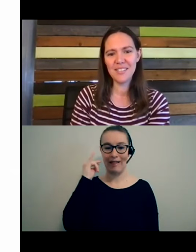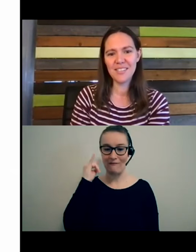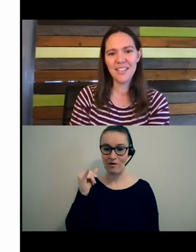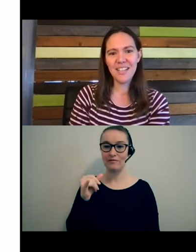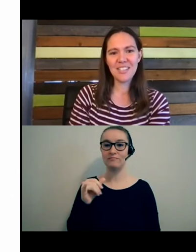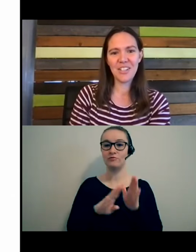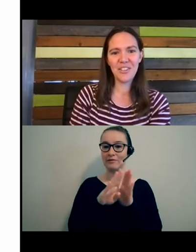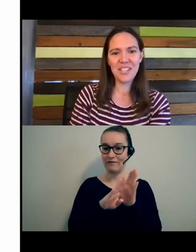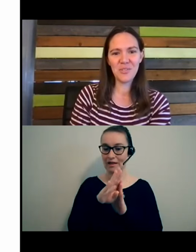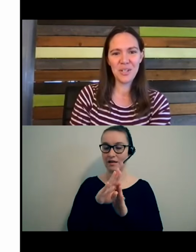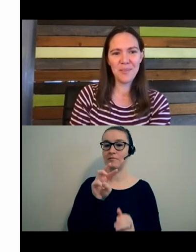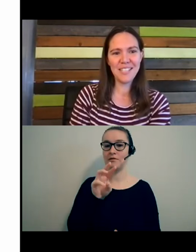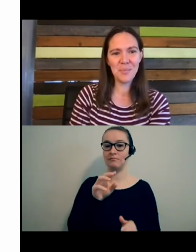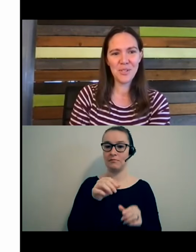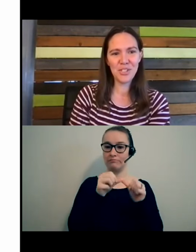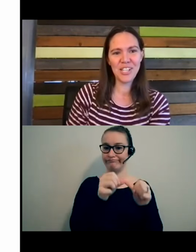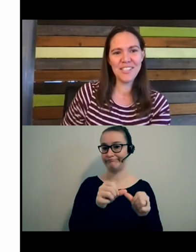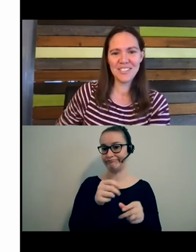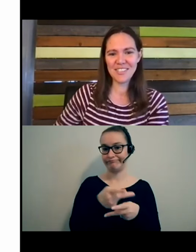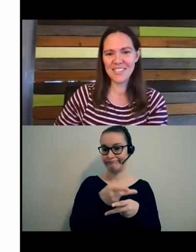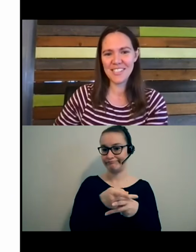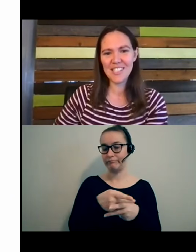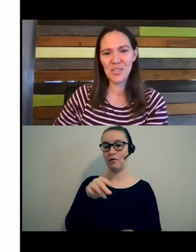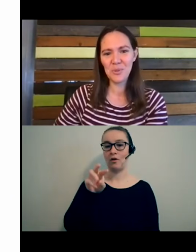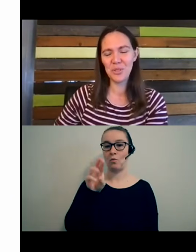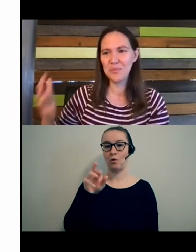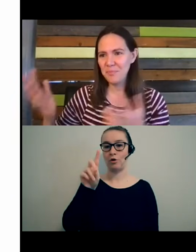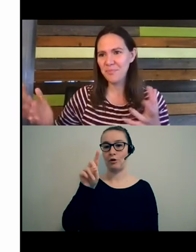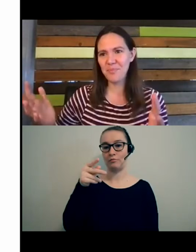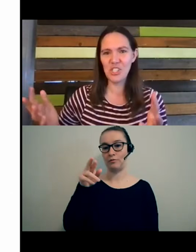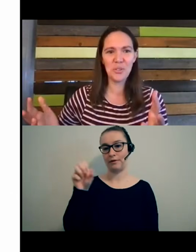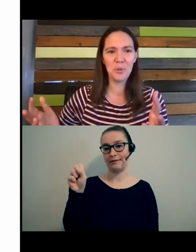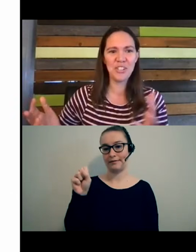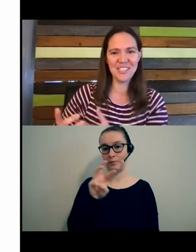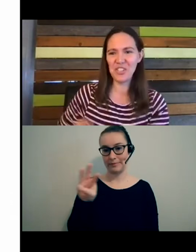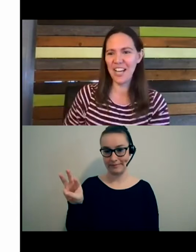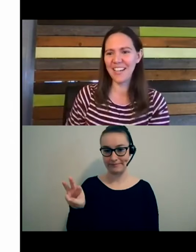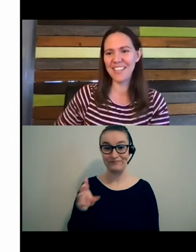So, thanks for coming again, Patricia. It's good to see you, or see your words in the chat, I guess.